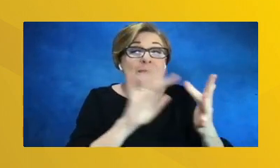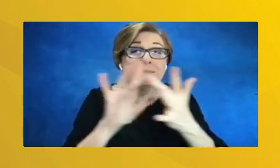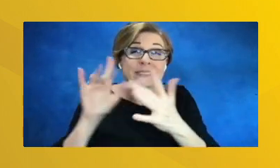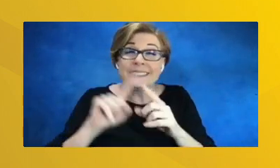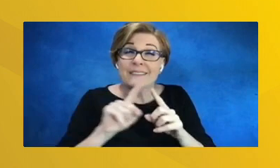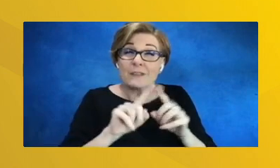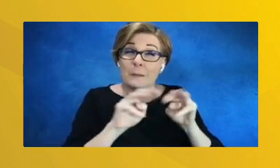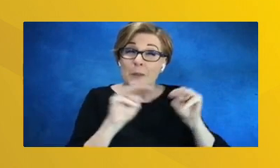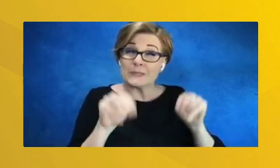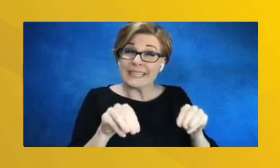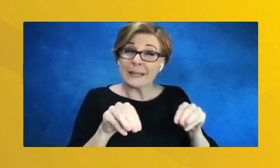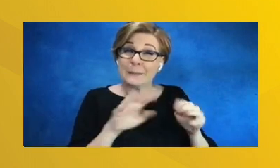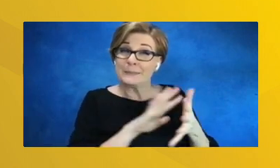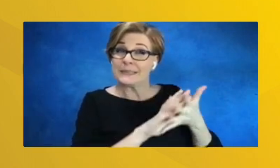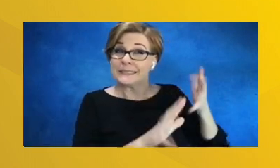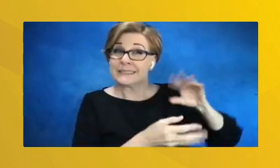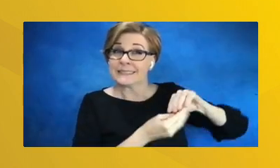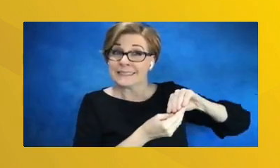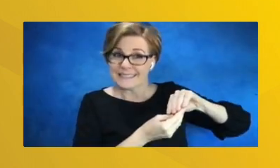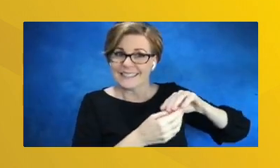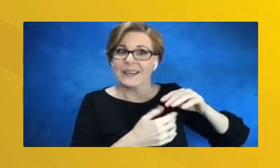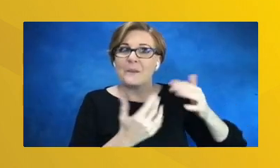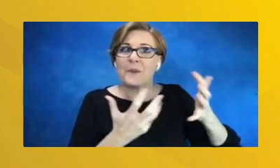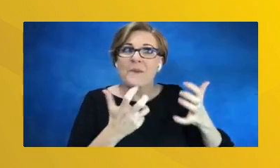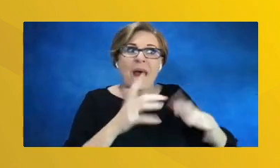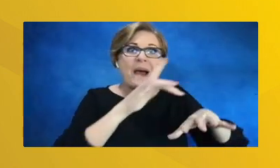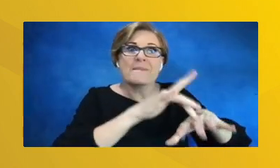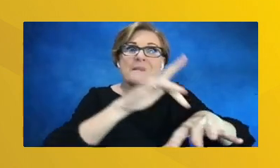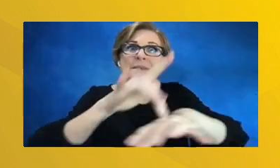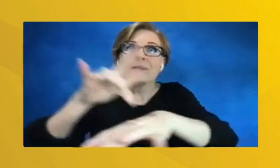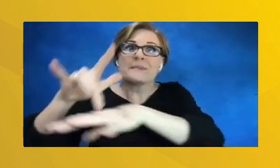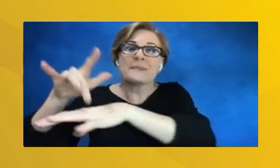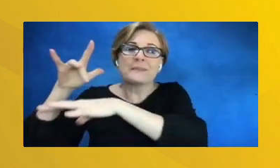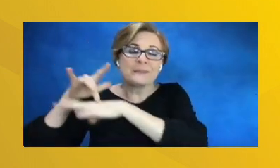that we get to showcase each and every museum.